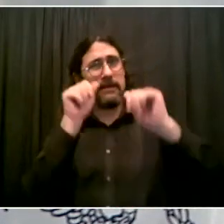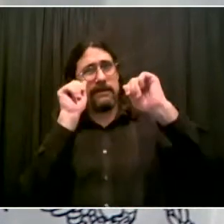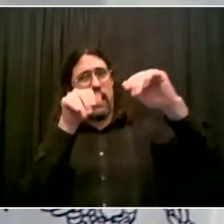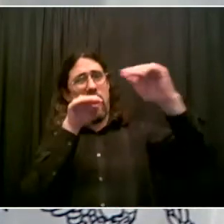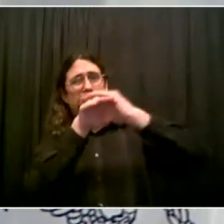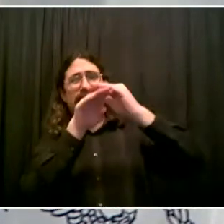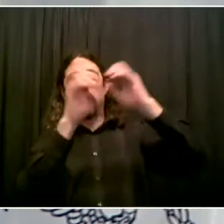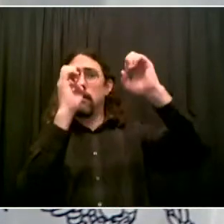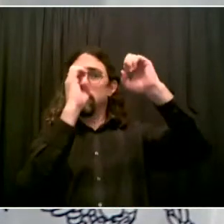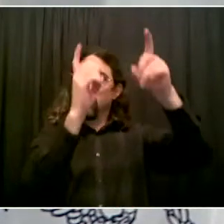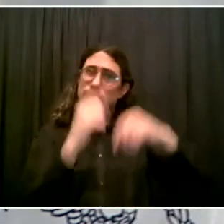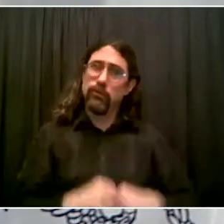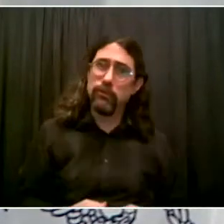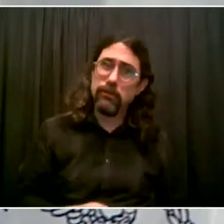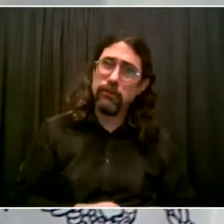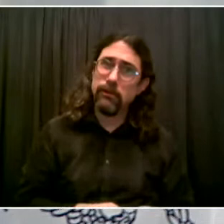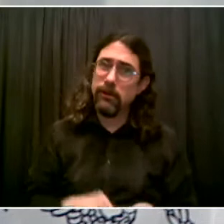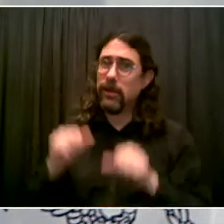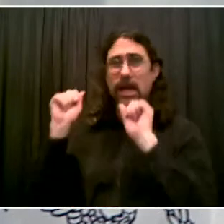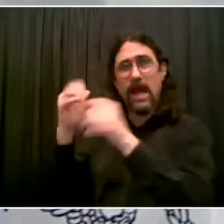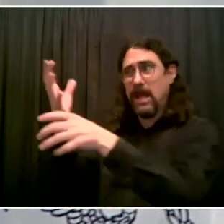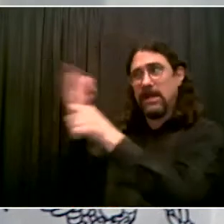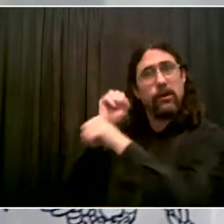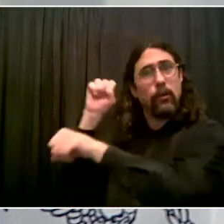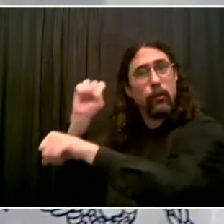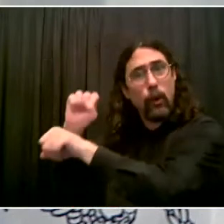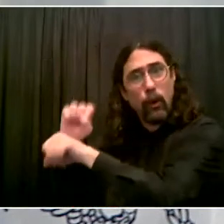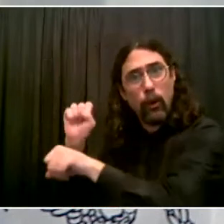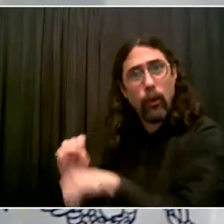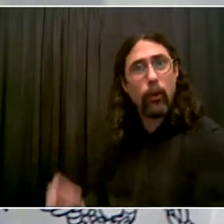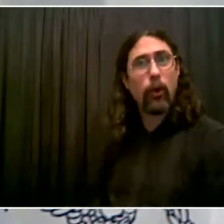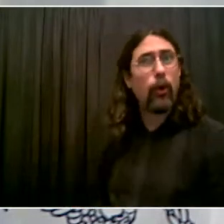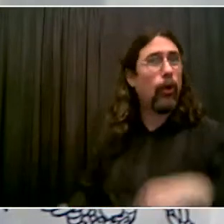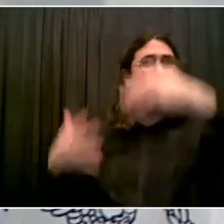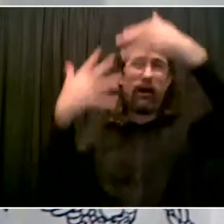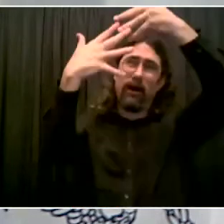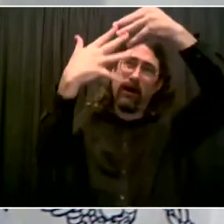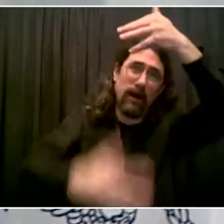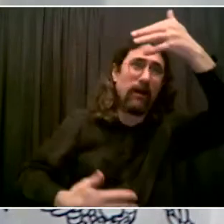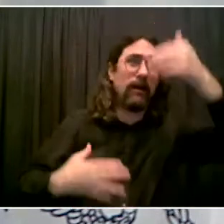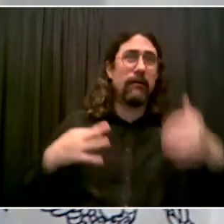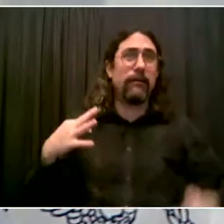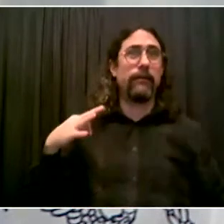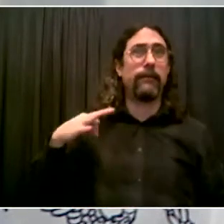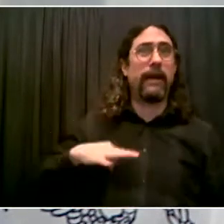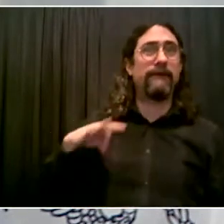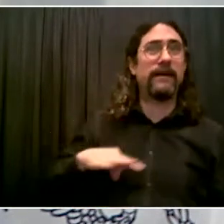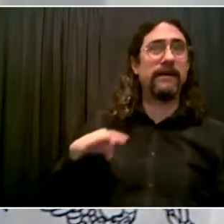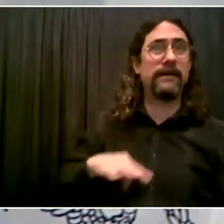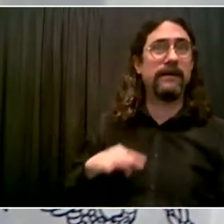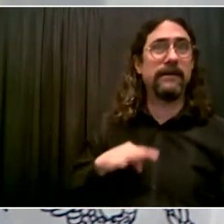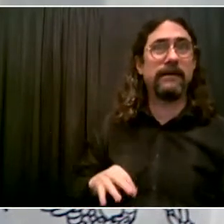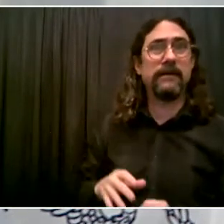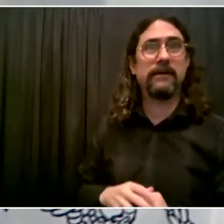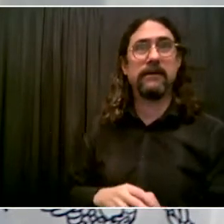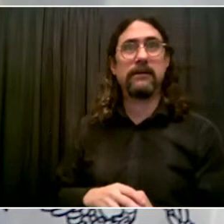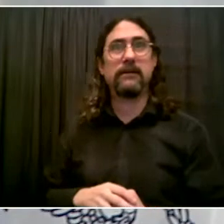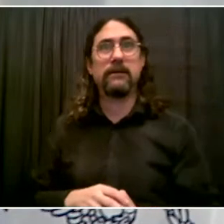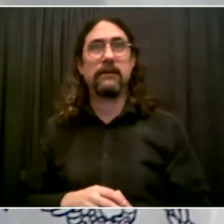FOR ADULTS.